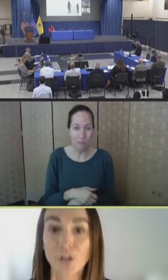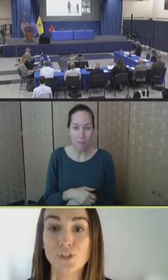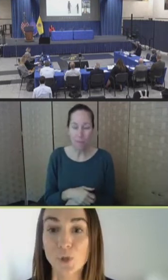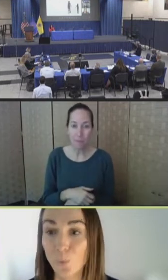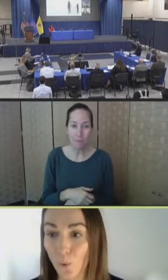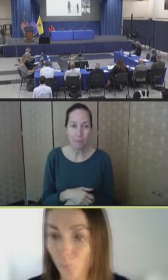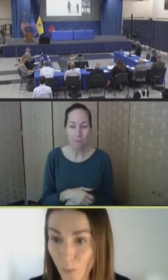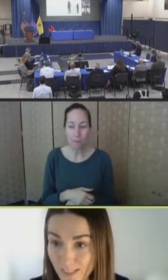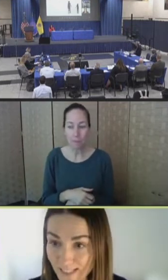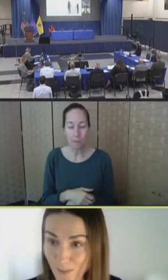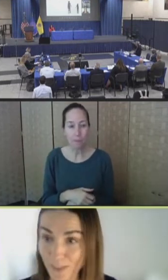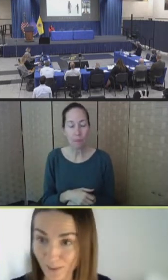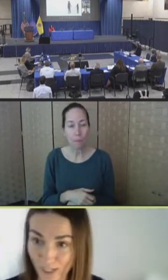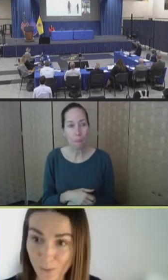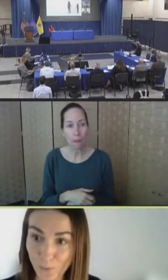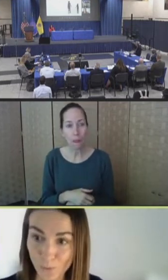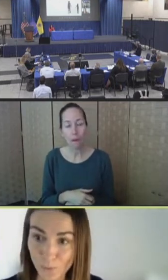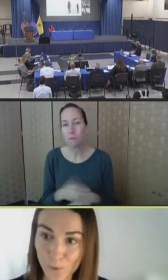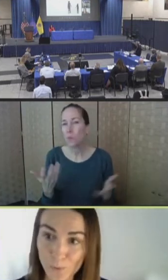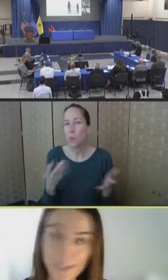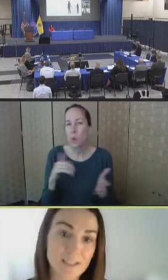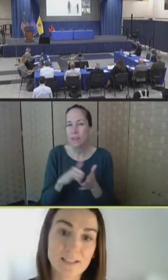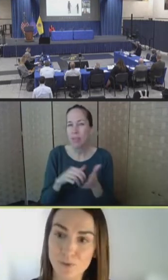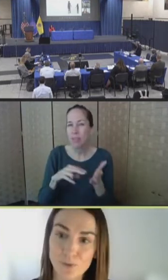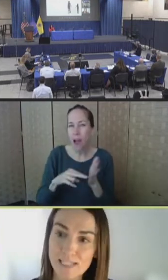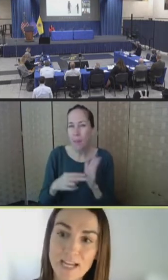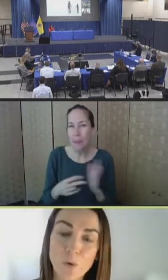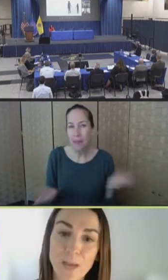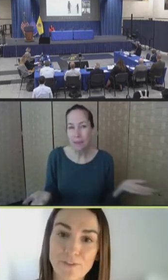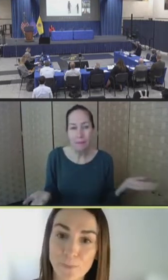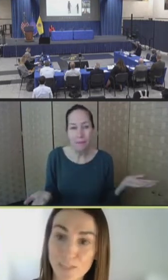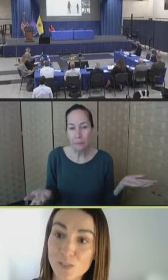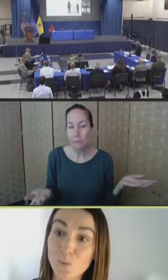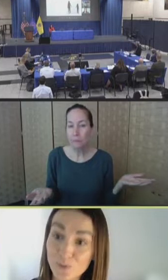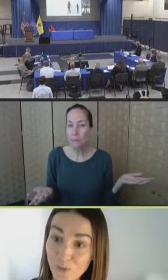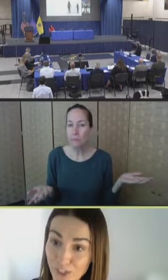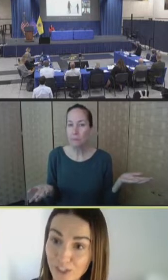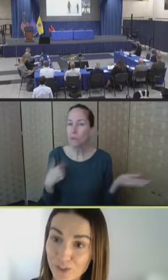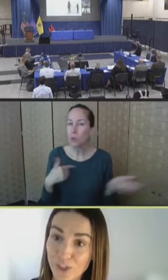So, what does this mean, right? What do we take away from this? Well, it's very concerning